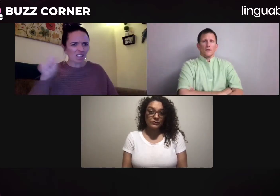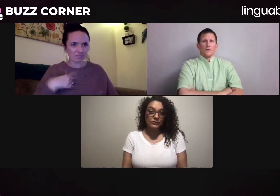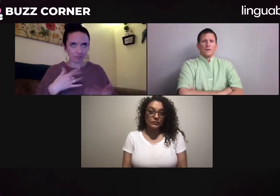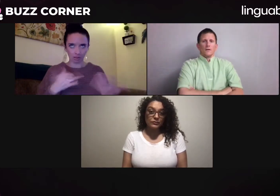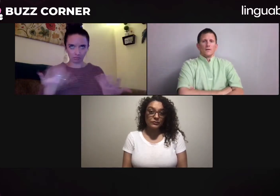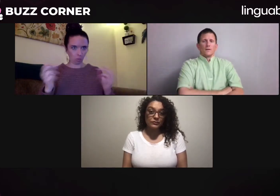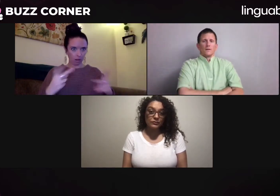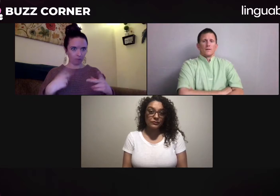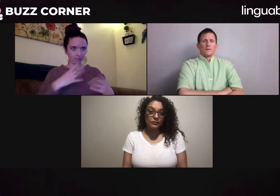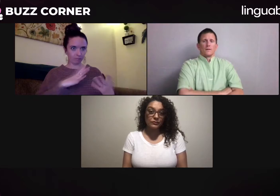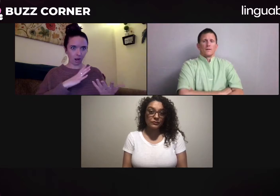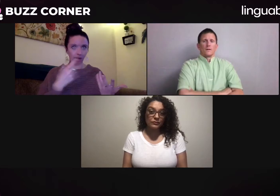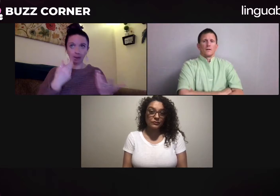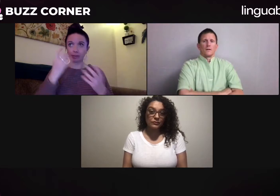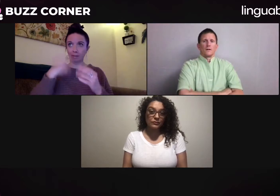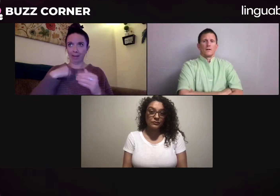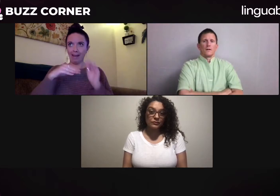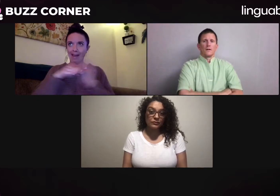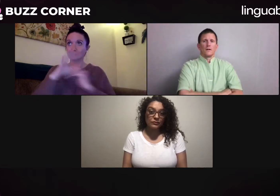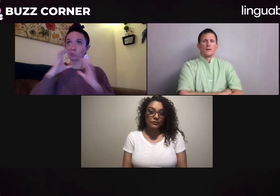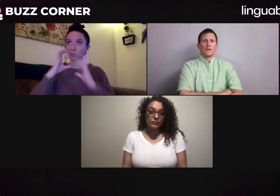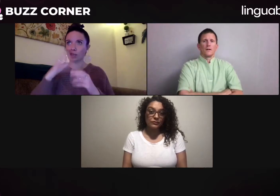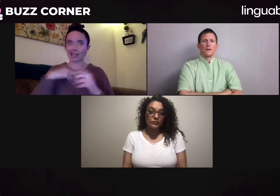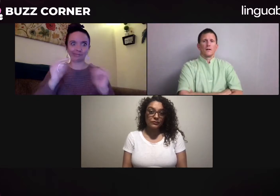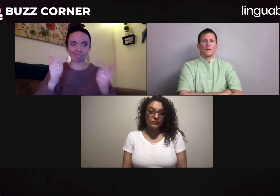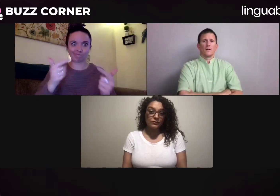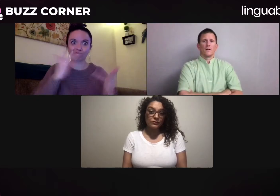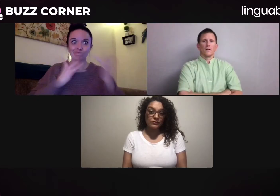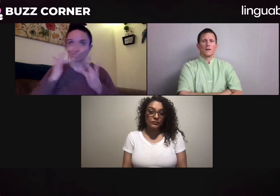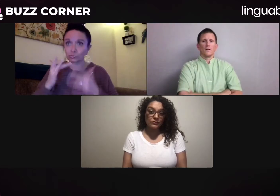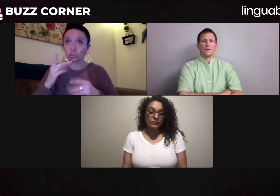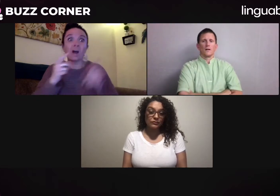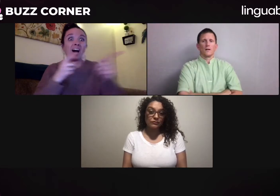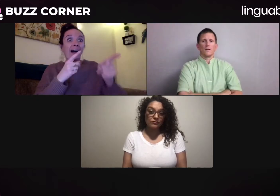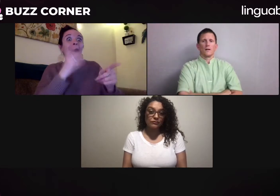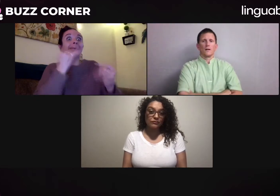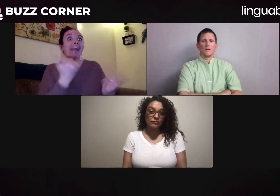because I don't have access and they aren't improving because they're not open to feedback